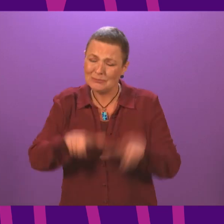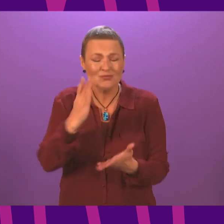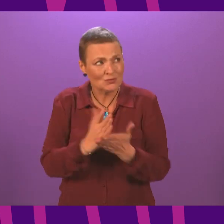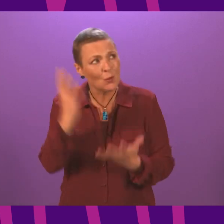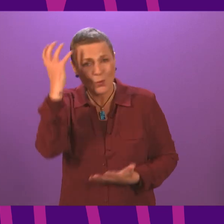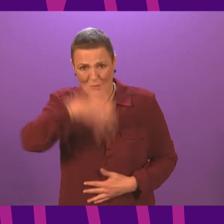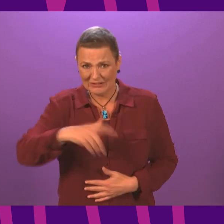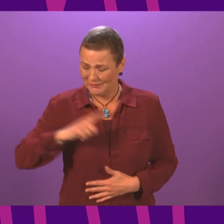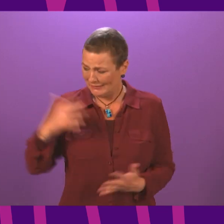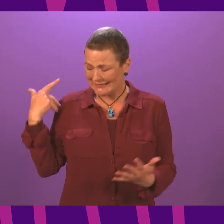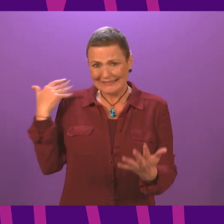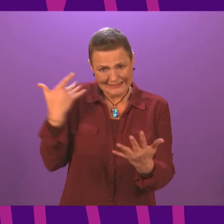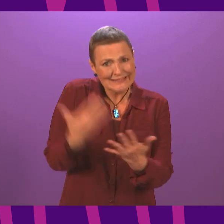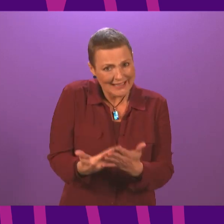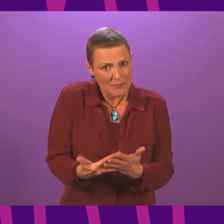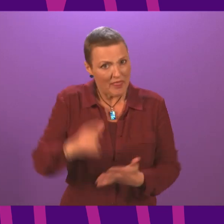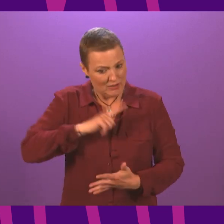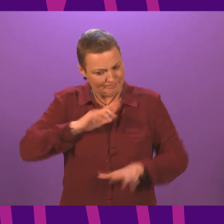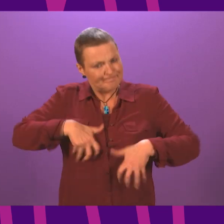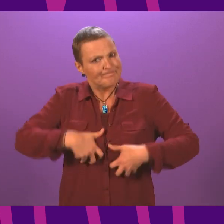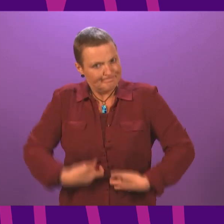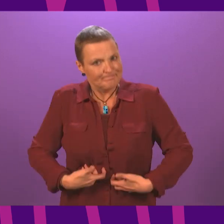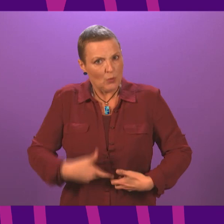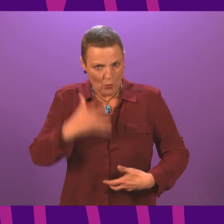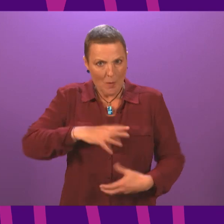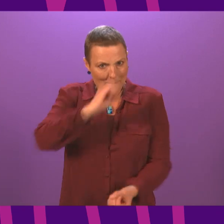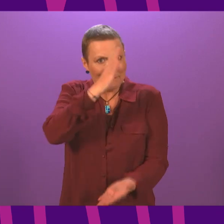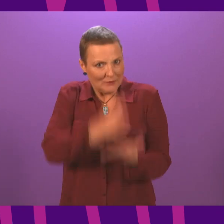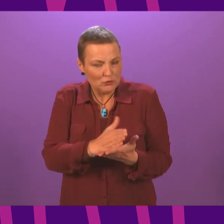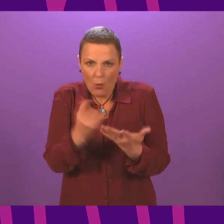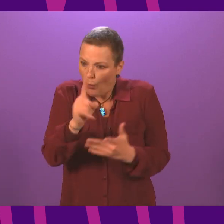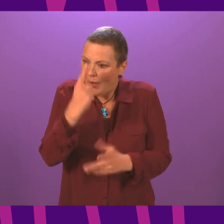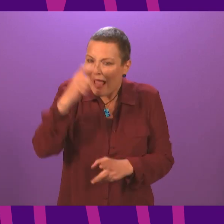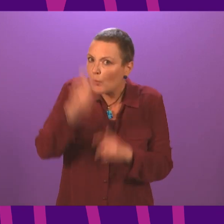concerned about the issue for some time, which is why we are determined to see what can be done.